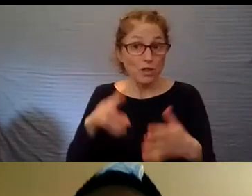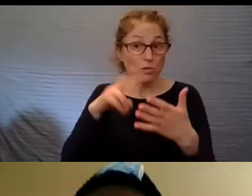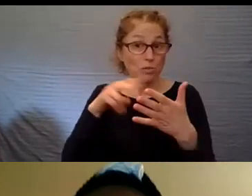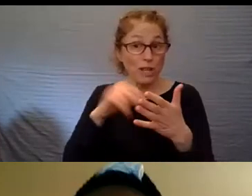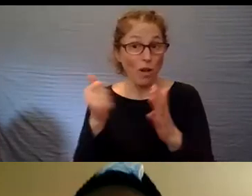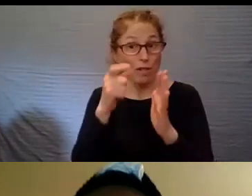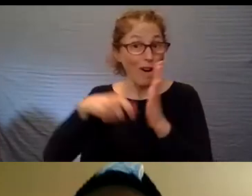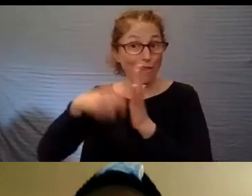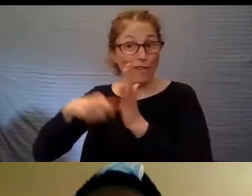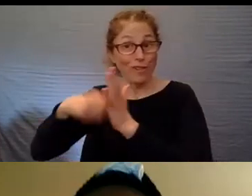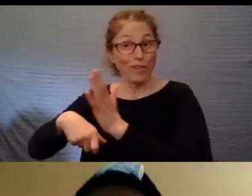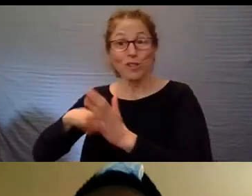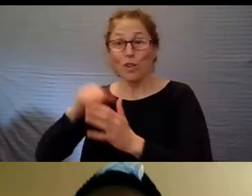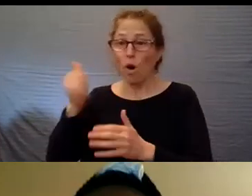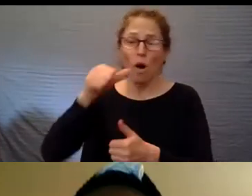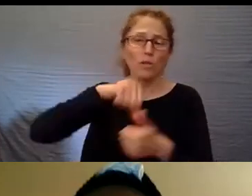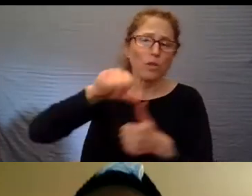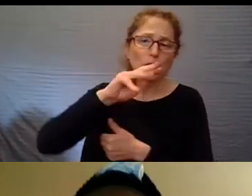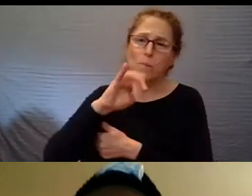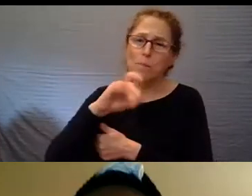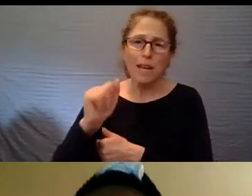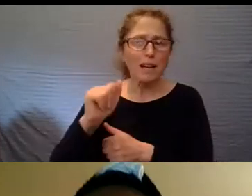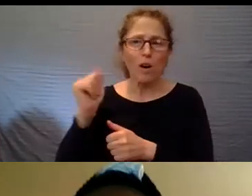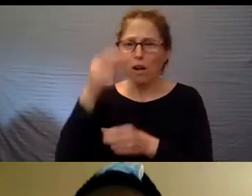Follow their social media all of that.